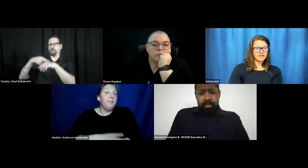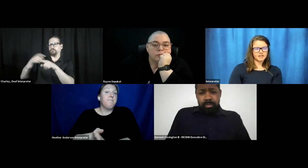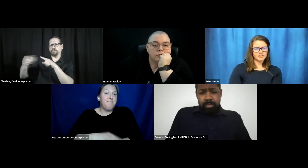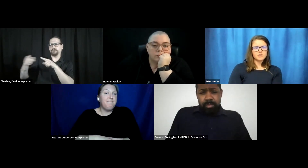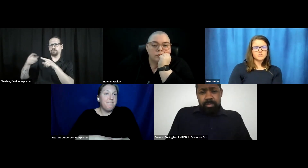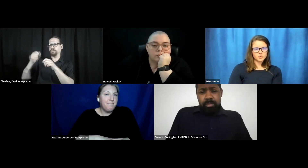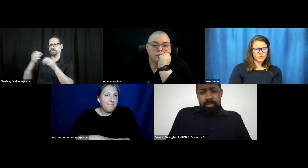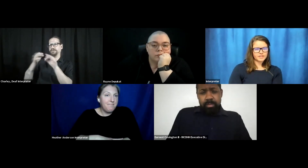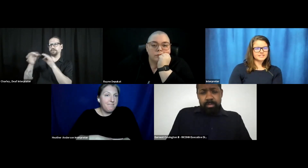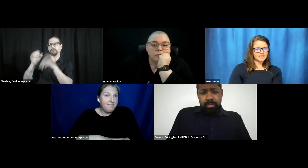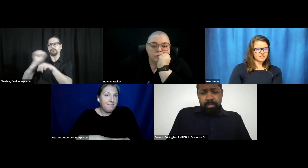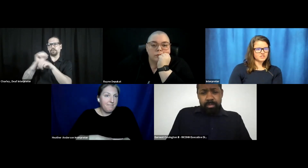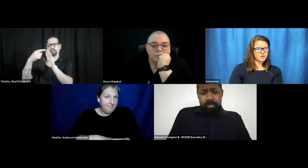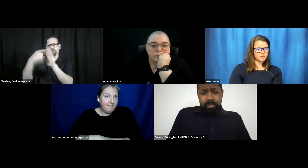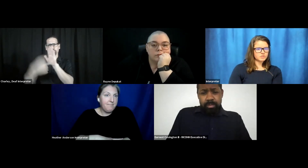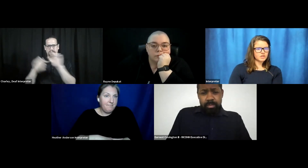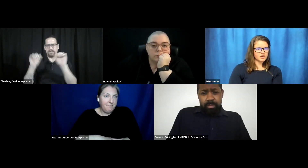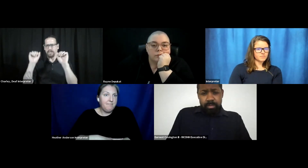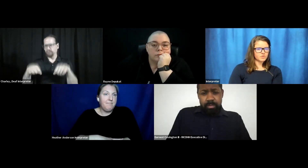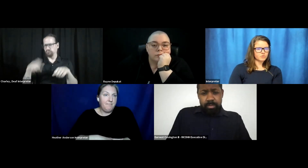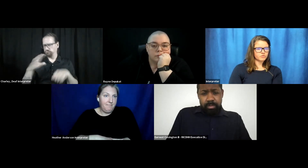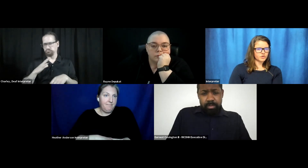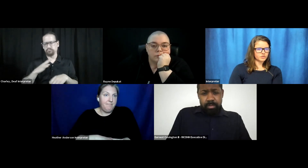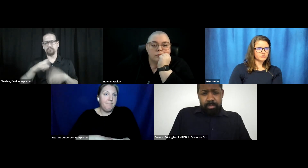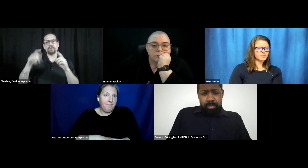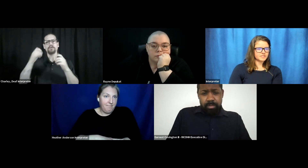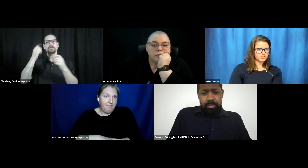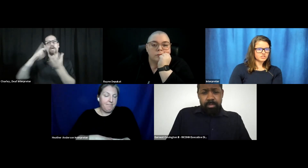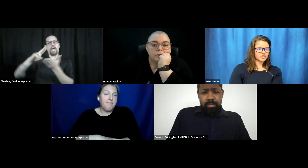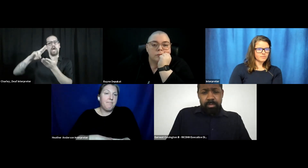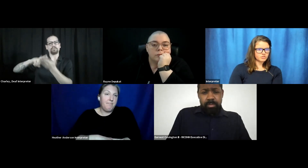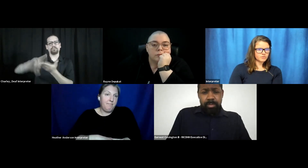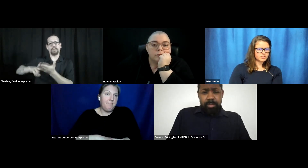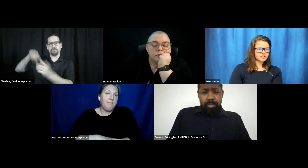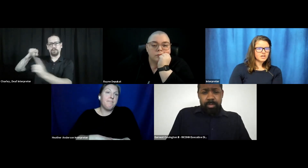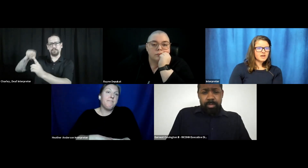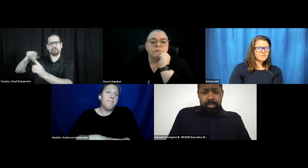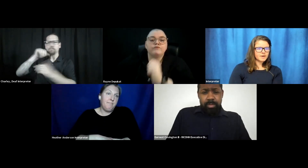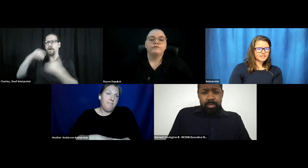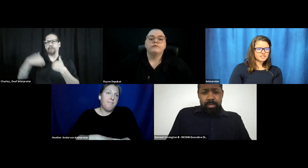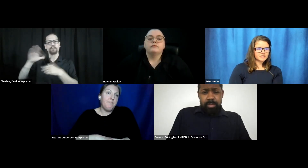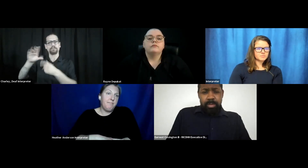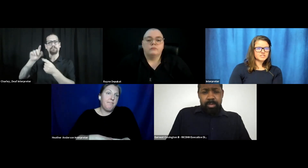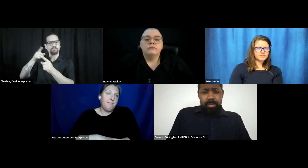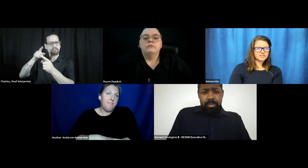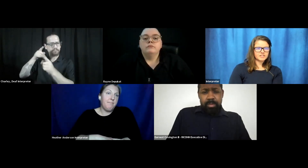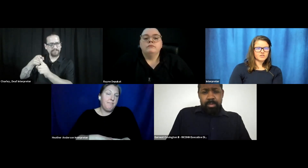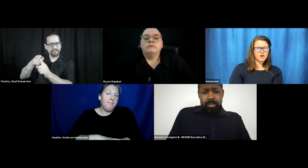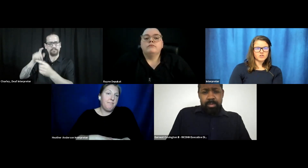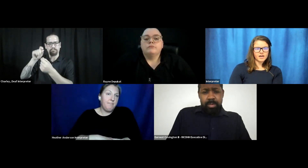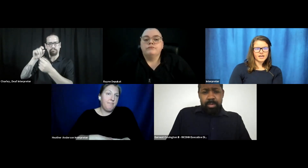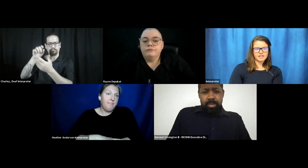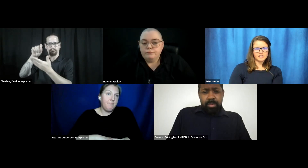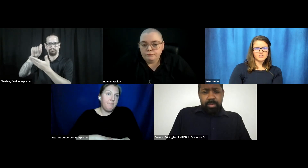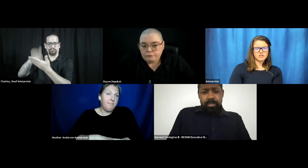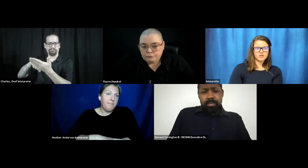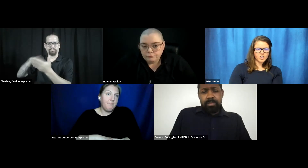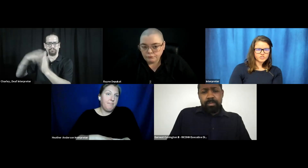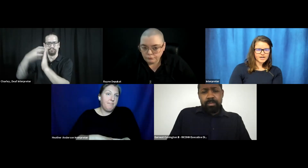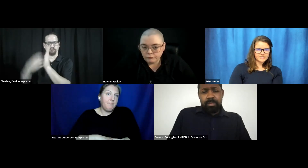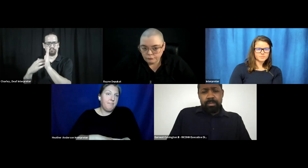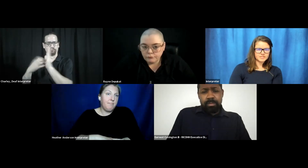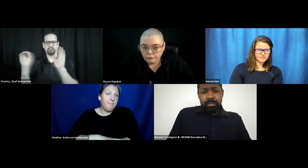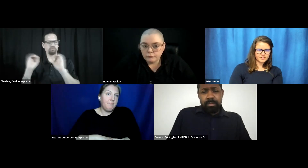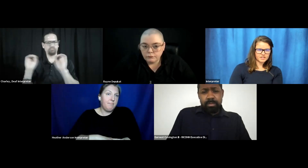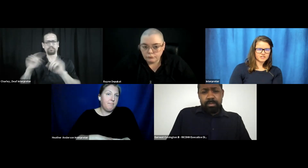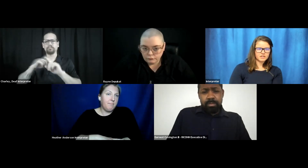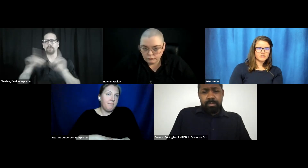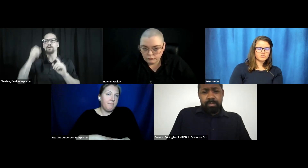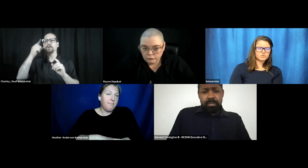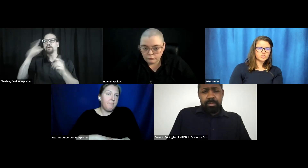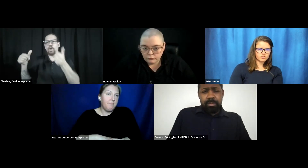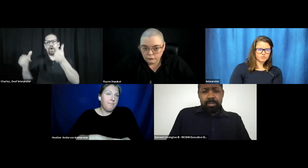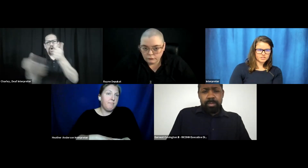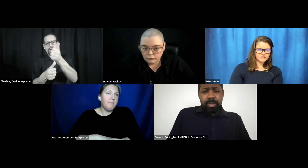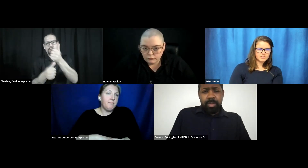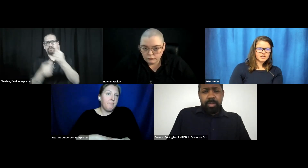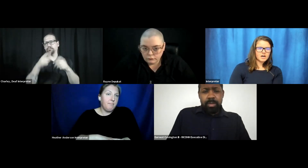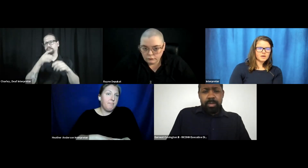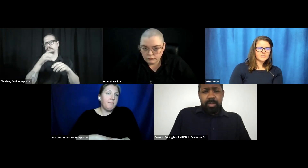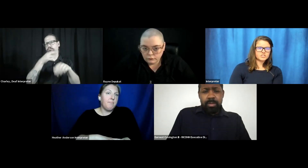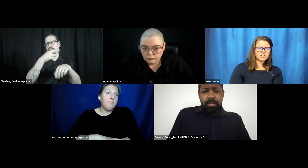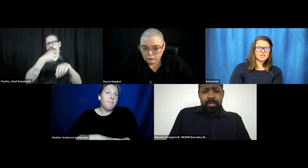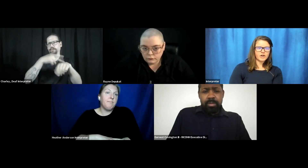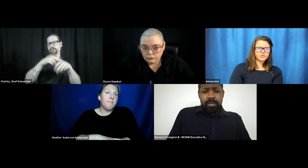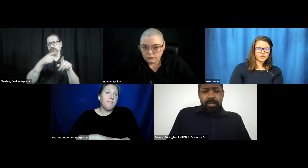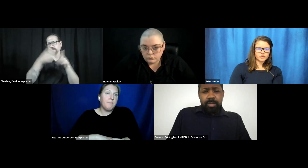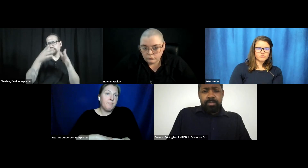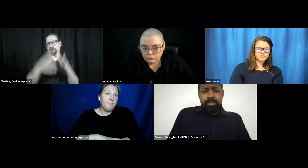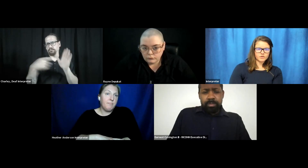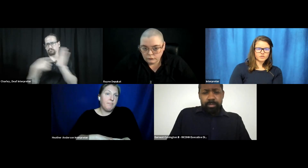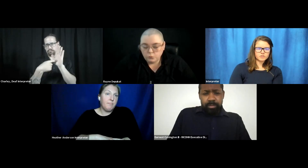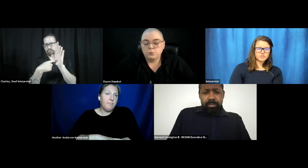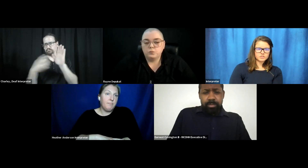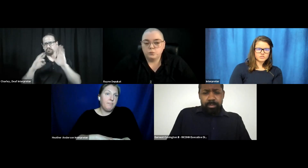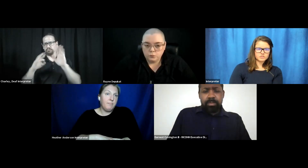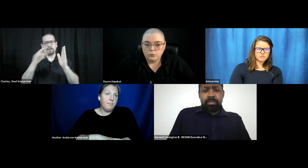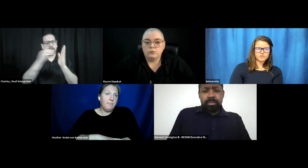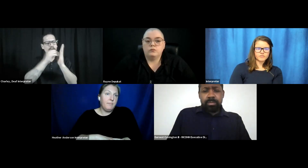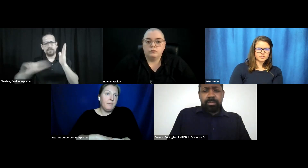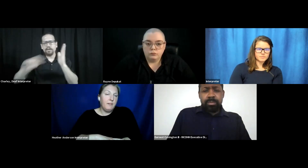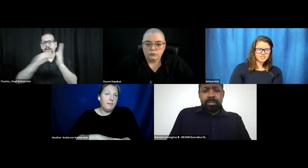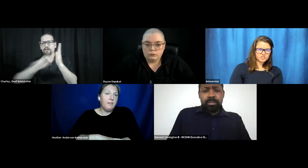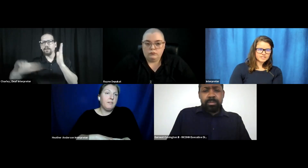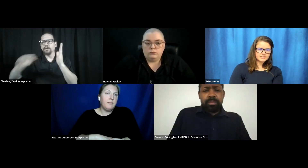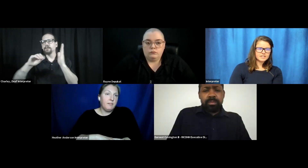saying sure we can send those, the referral positions the job descriptions, but specifically there are not any contracts specific descriptions. It's just under referral, the referral specialist.